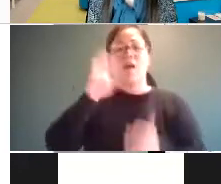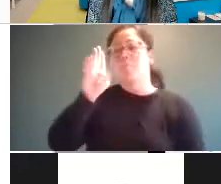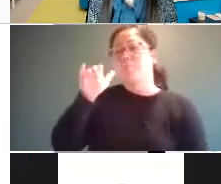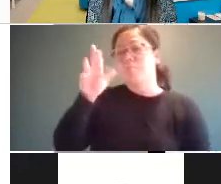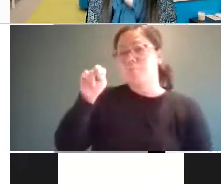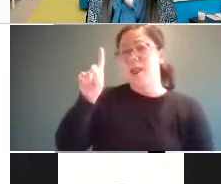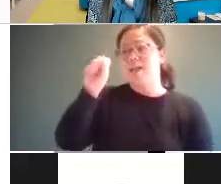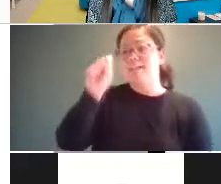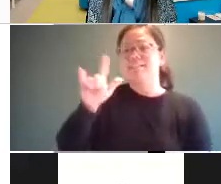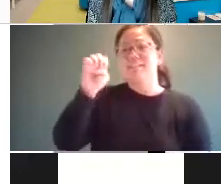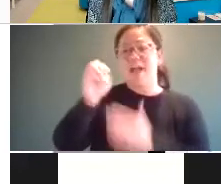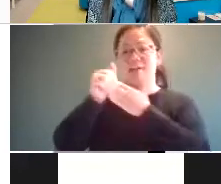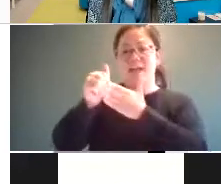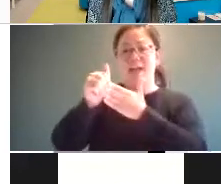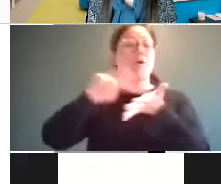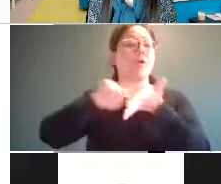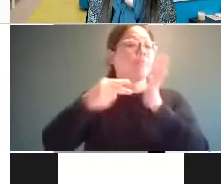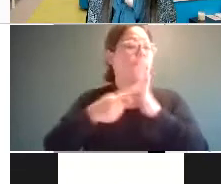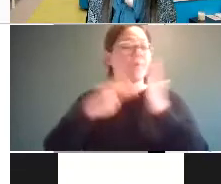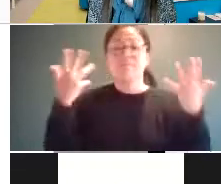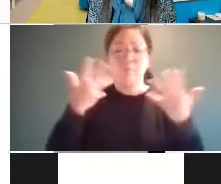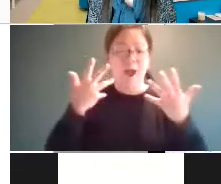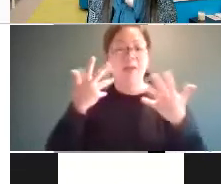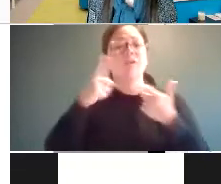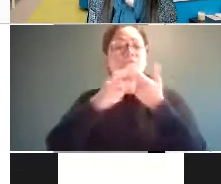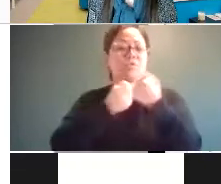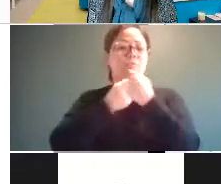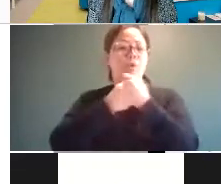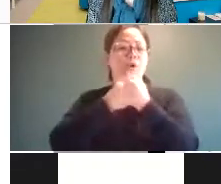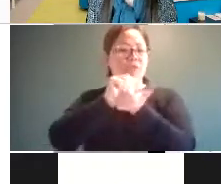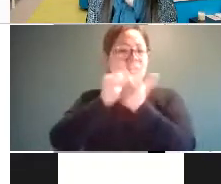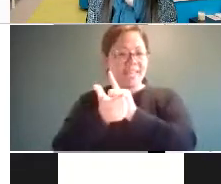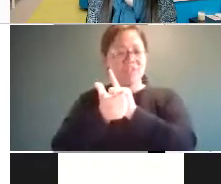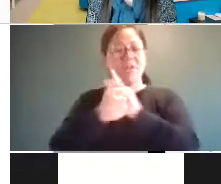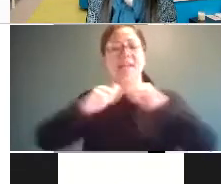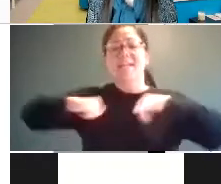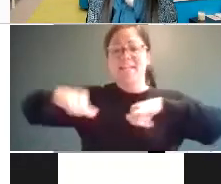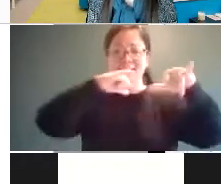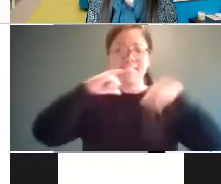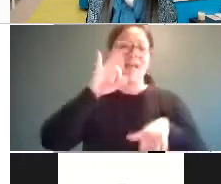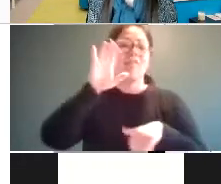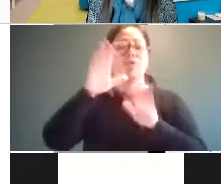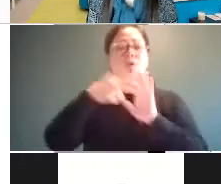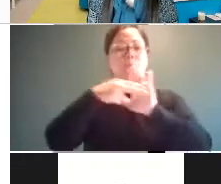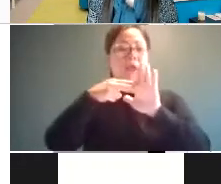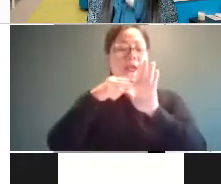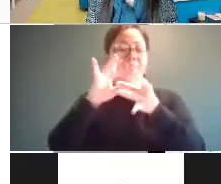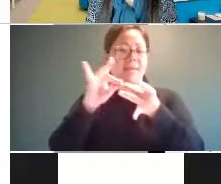with the purpose of using them to support translation and consistency of your brand message in translation.